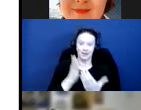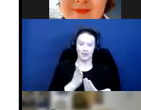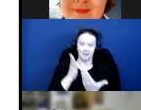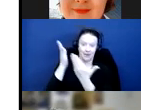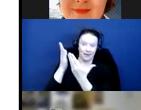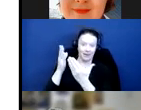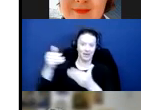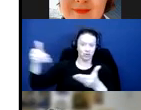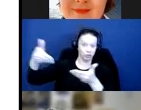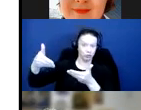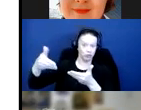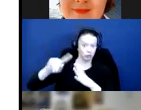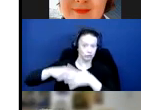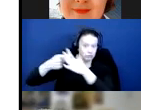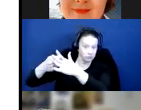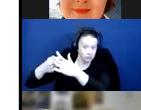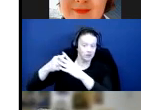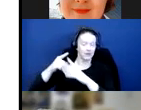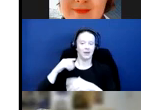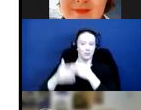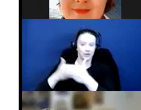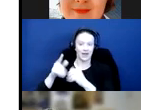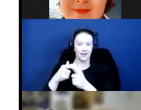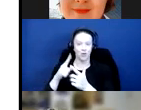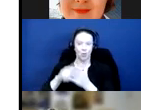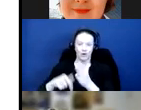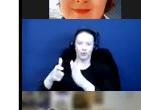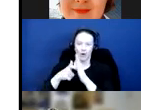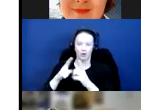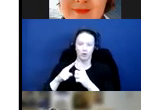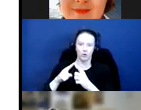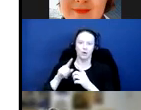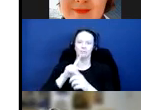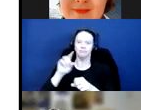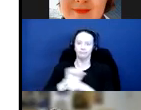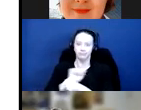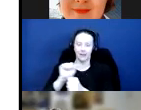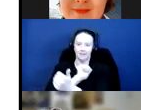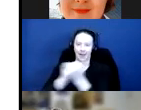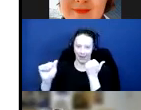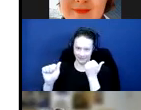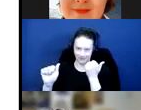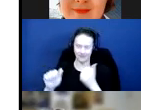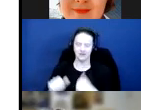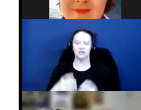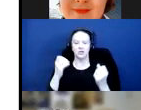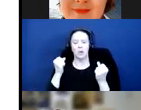and what it takes to get a bill passed. So, many, many bills get introduced.